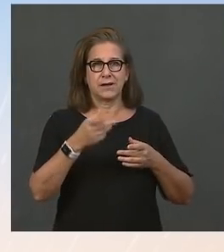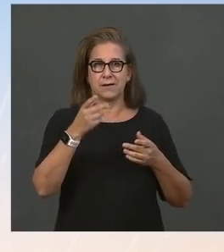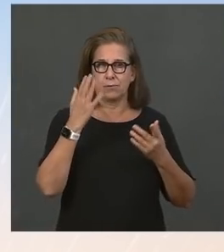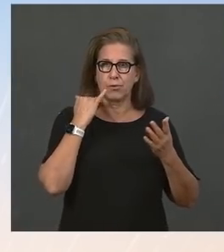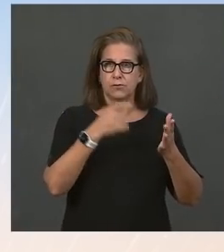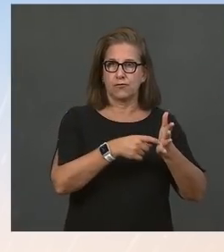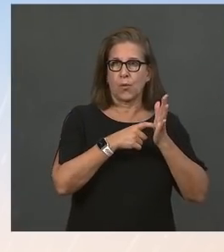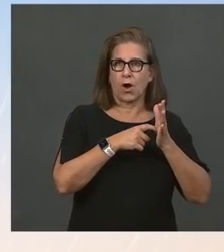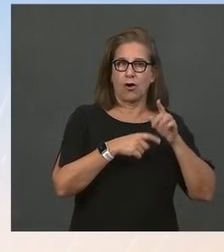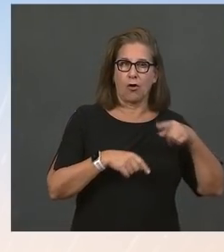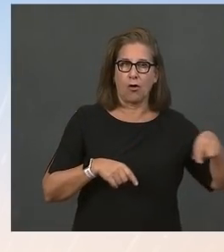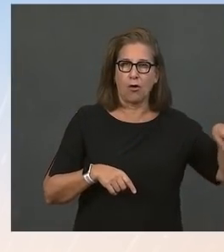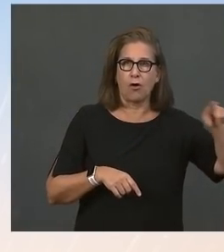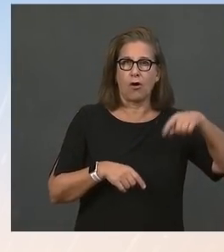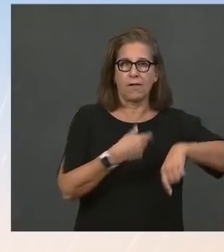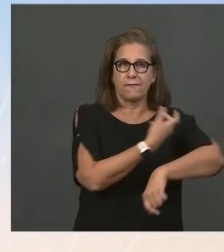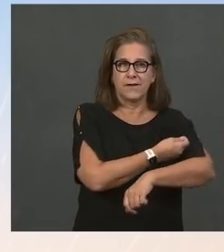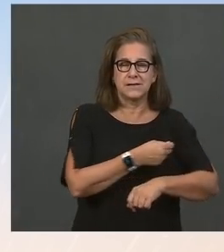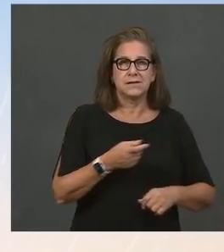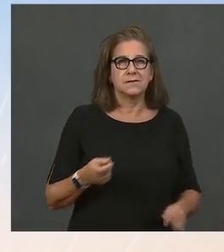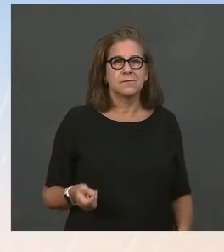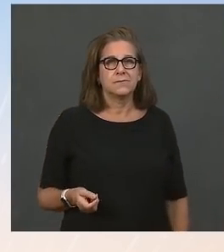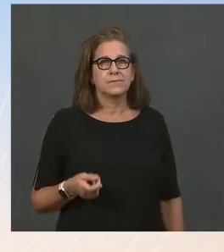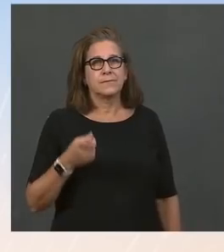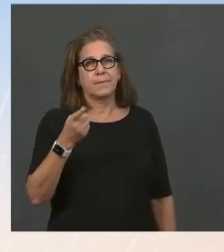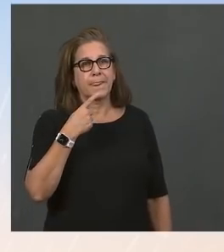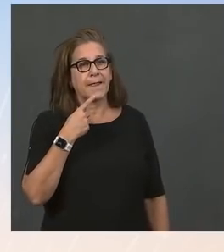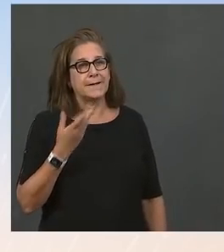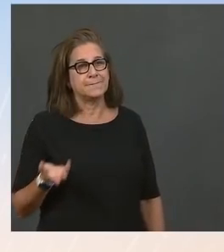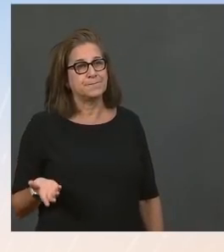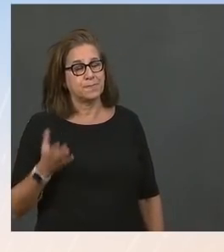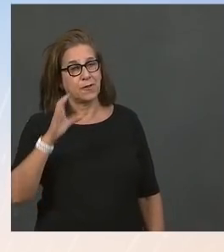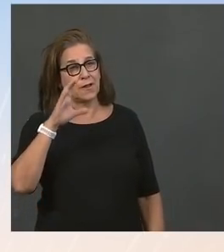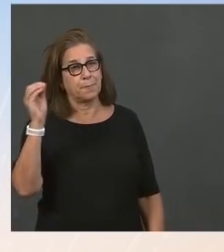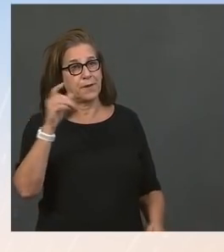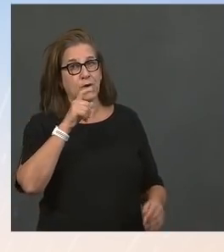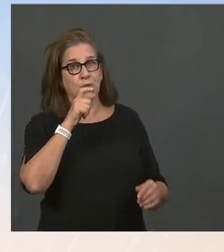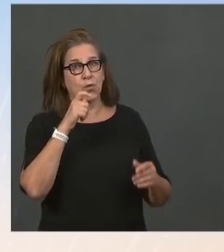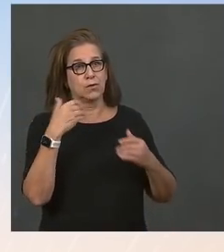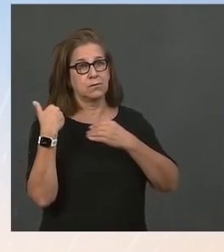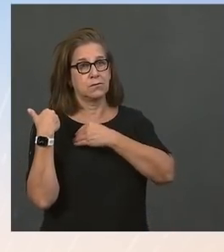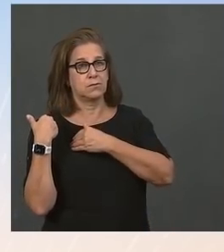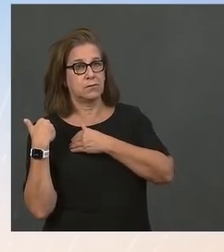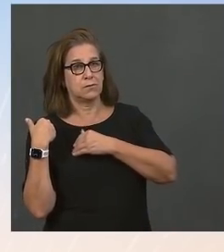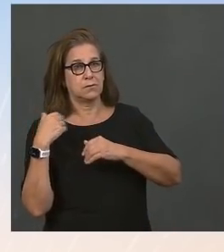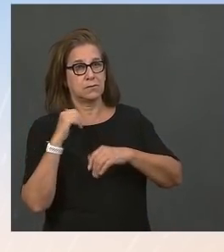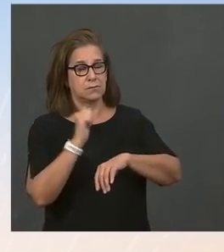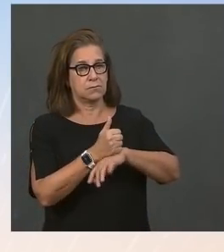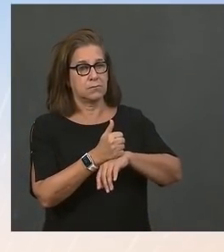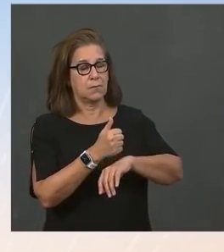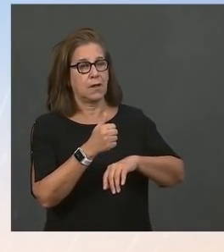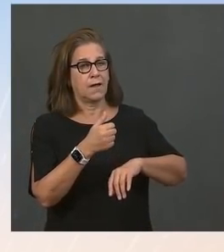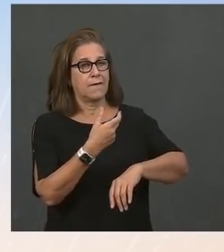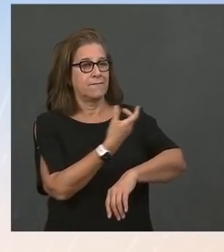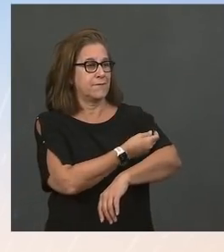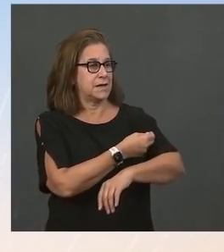that have implemented these vaccine requirements that are not even part of federal law yet. The Press: I understand. But just looking at -- Ms. Psaki: Let me just -- let me just finish. The Press: Okay. Ms. Psaki: I'm going to let you talk.